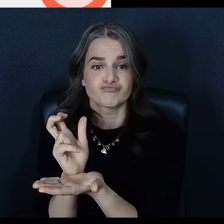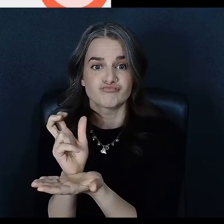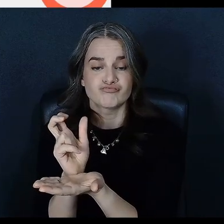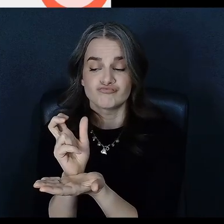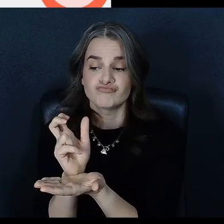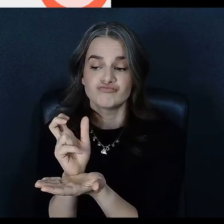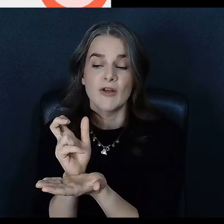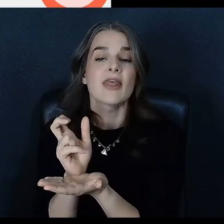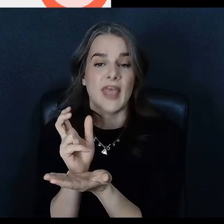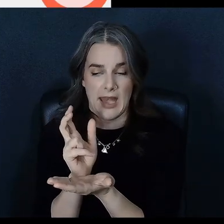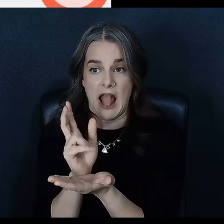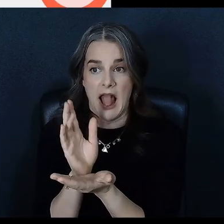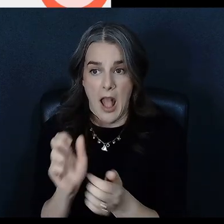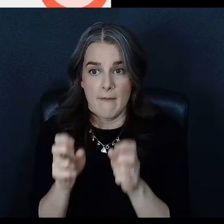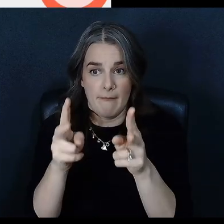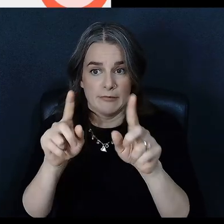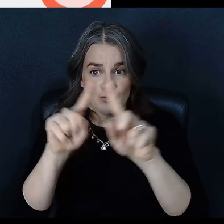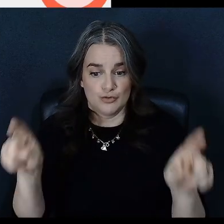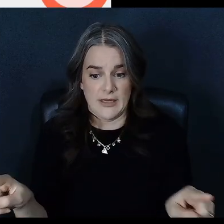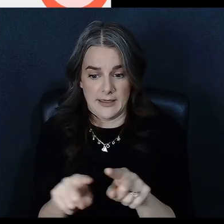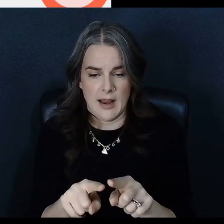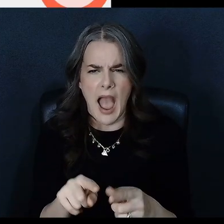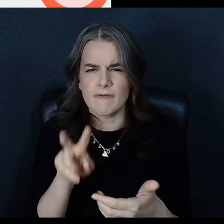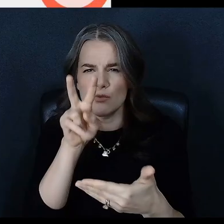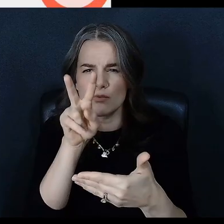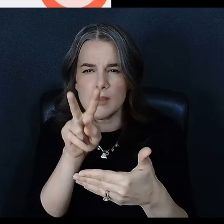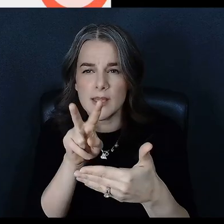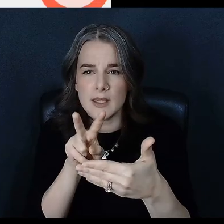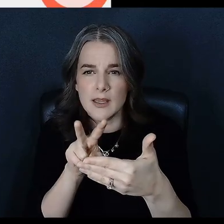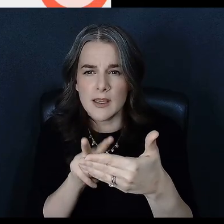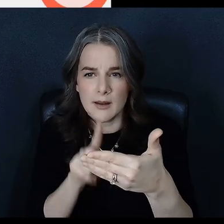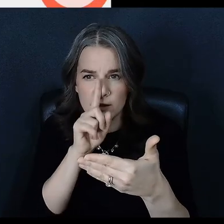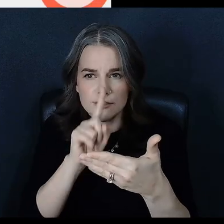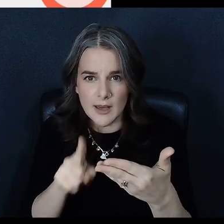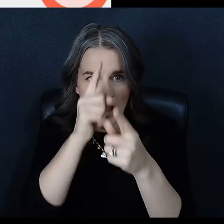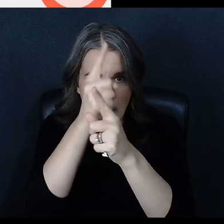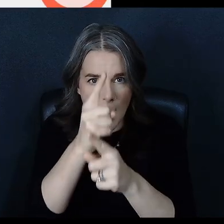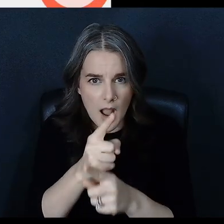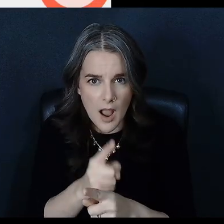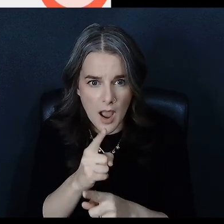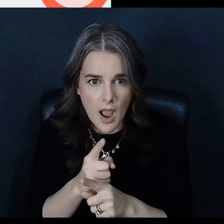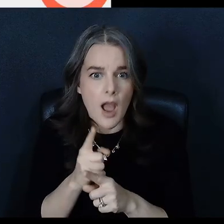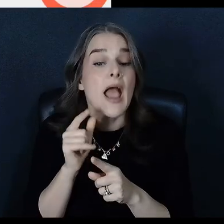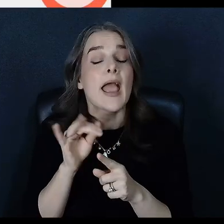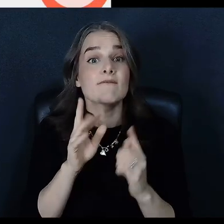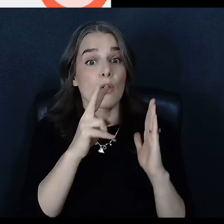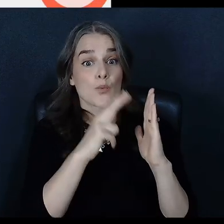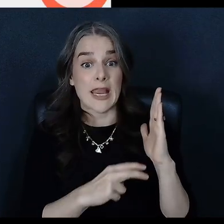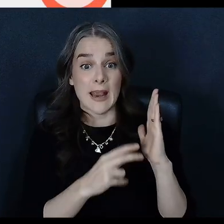it to make sure it's accurate. If I also struggle with reading, there's another barrier that's happening now.